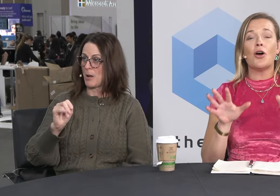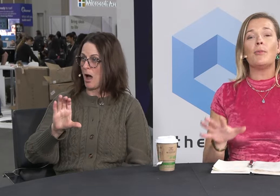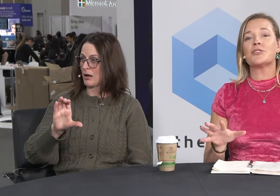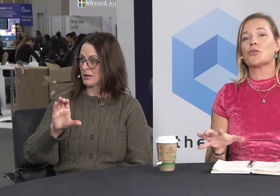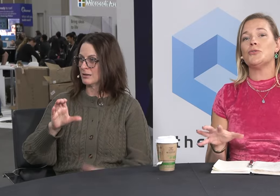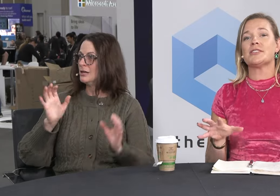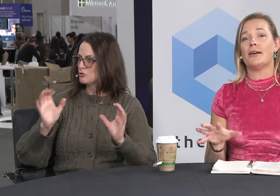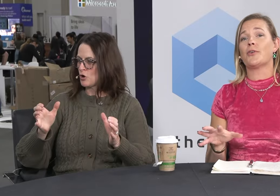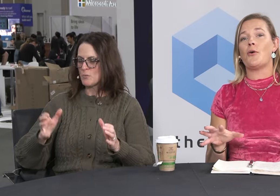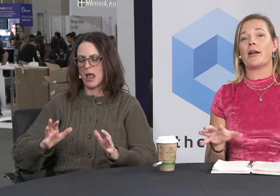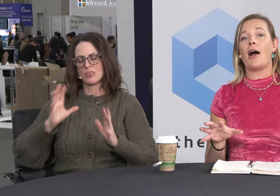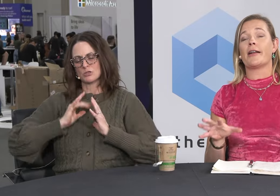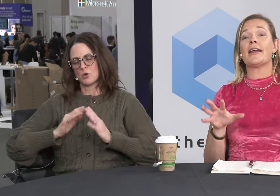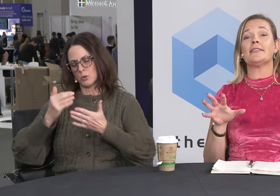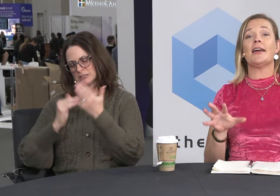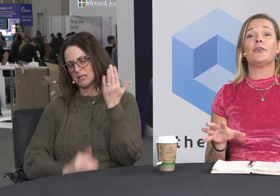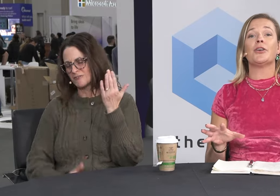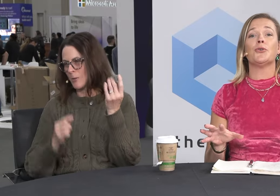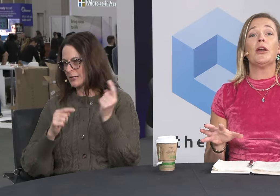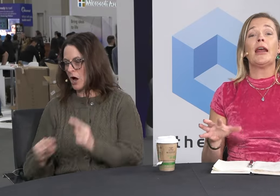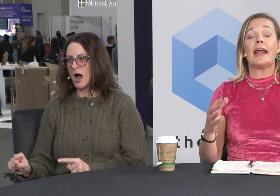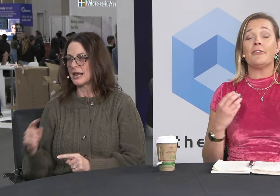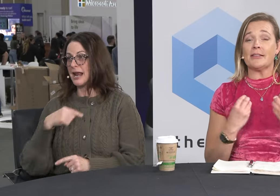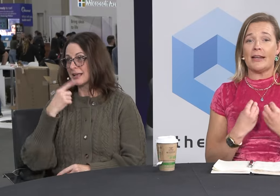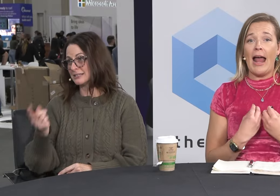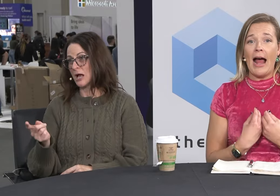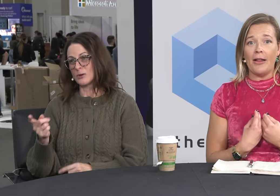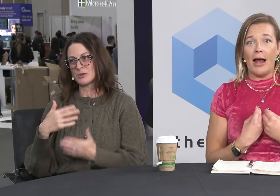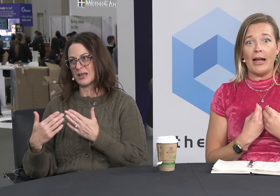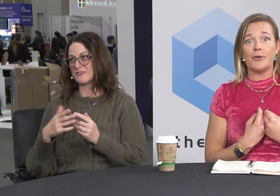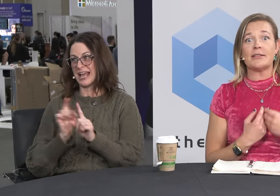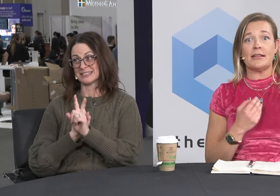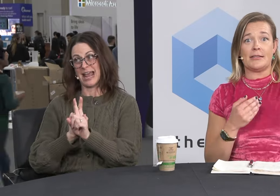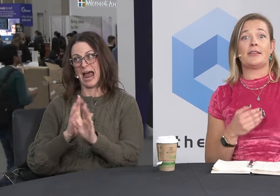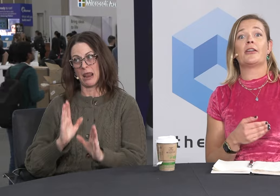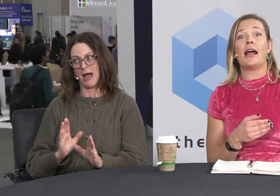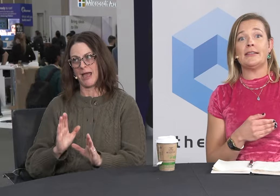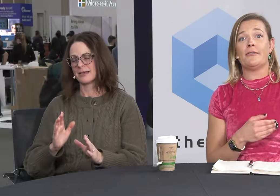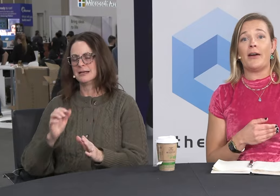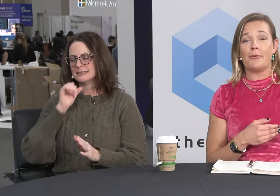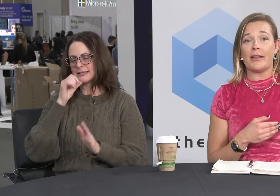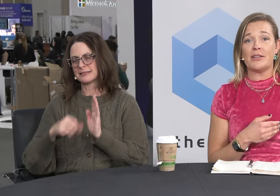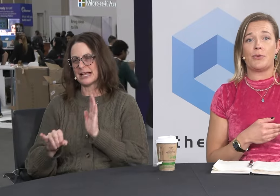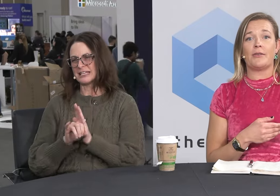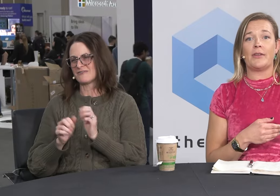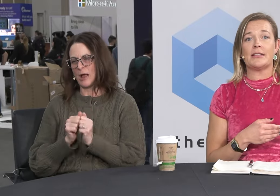There's so much cool stuff going on and I can tell you, even as an ally who doesn't necessarily identify with each one